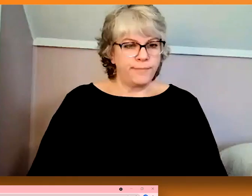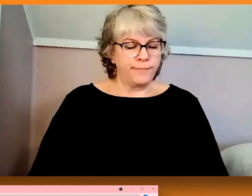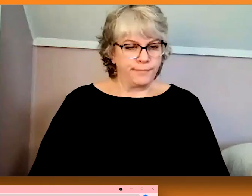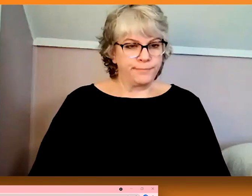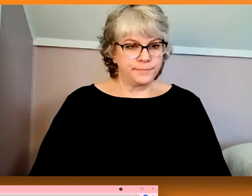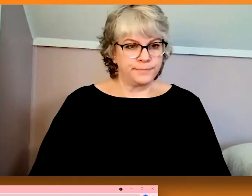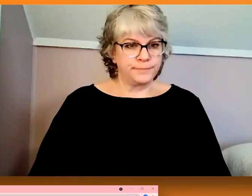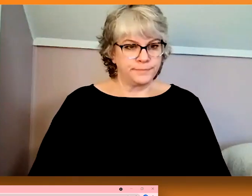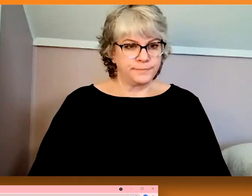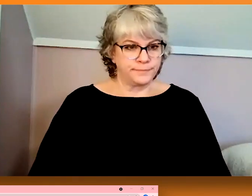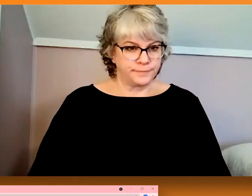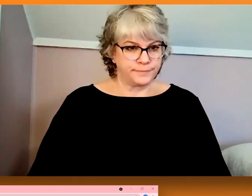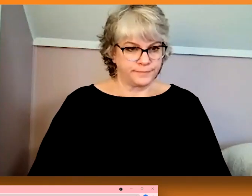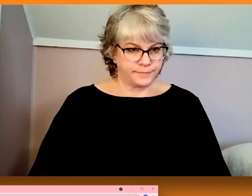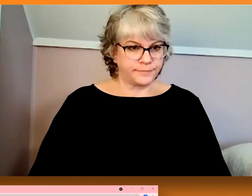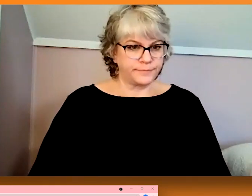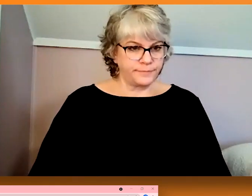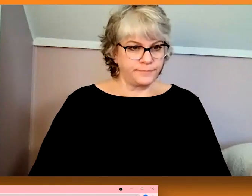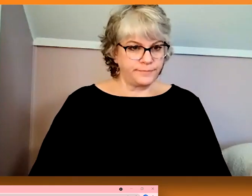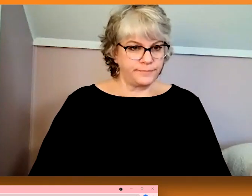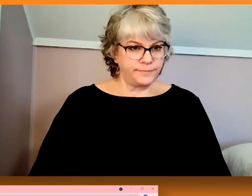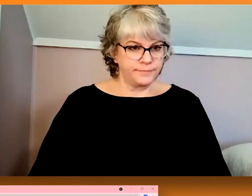Oh, hold on one second. Sorry.